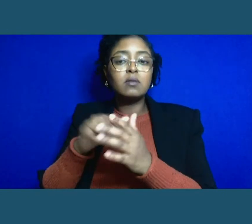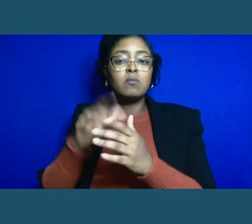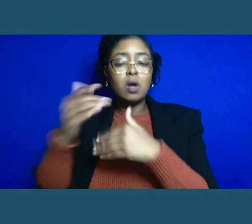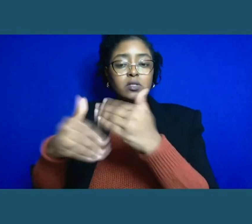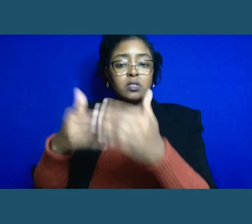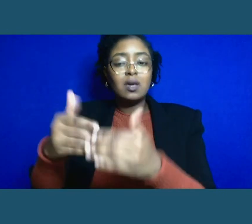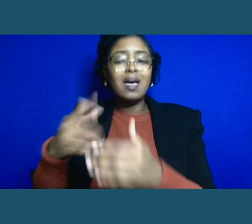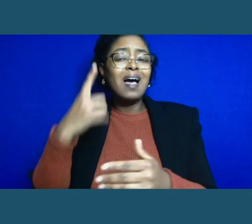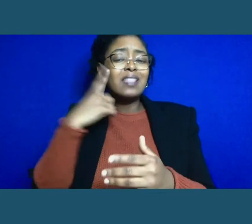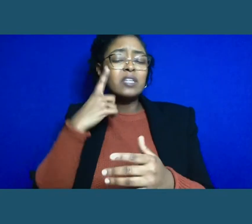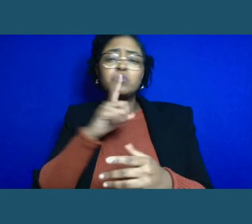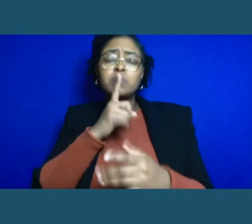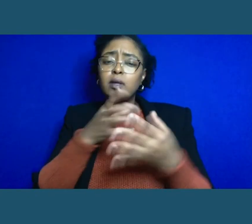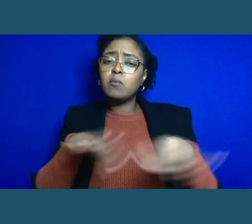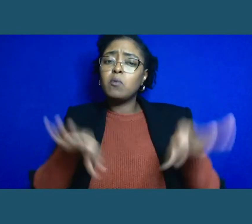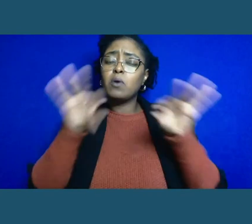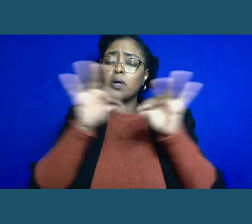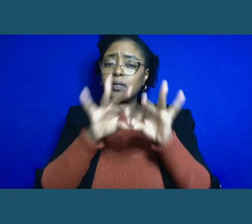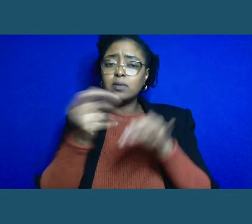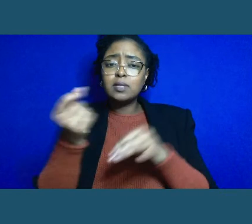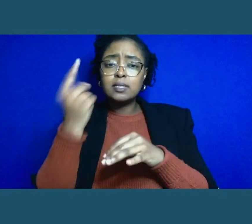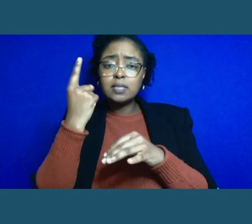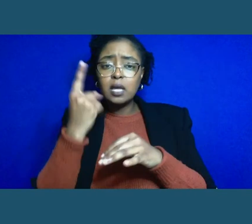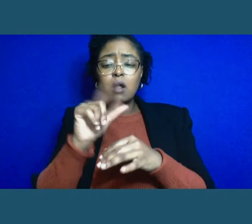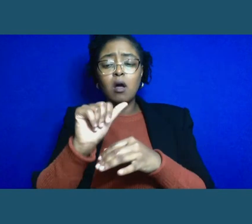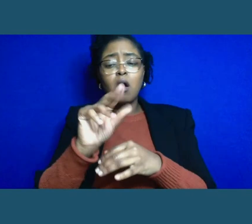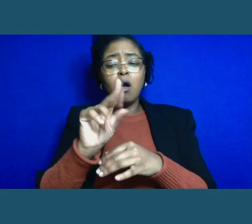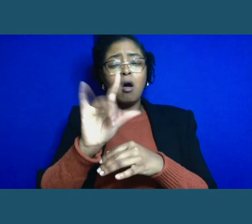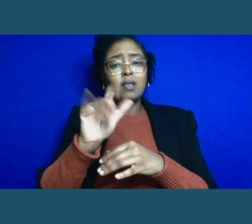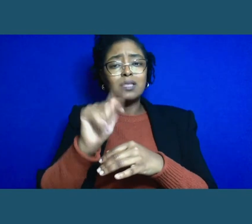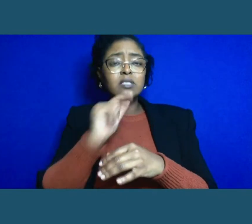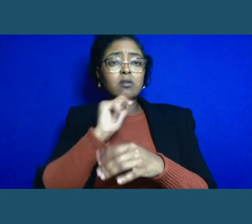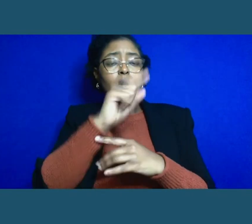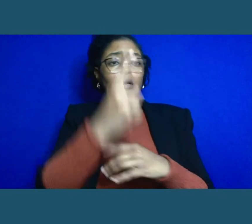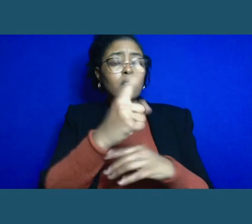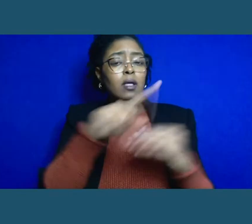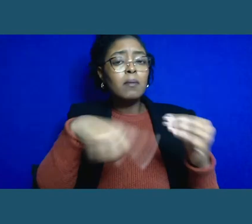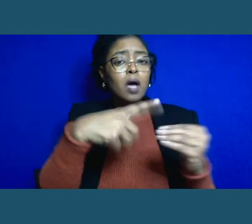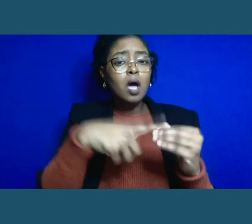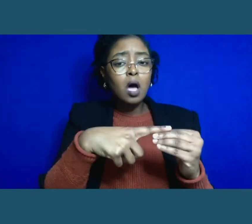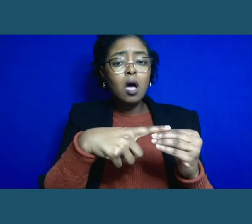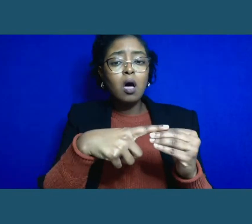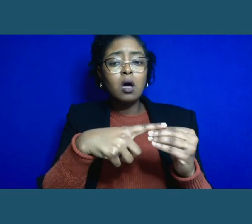audit something that Dr McKnight said, I think is really critical